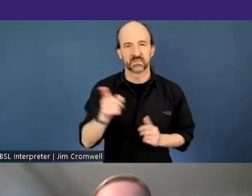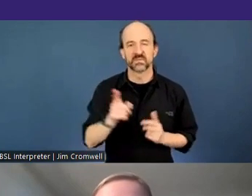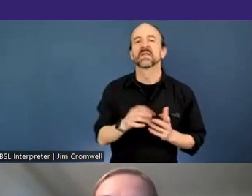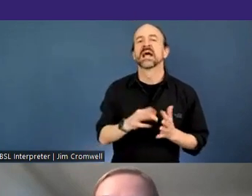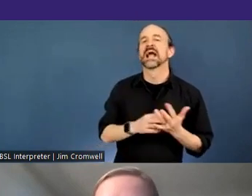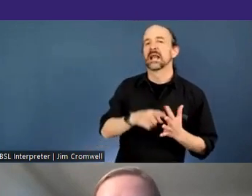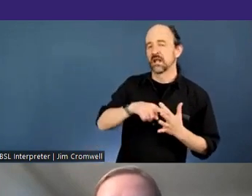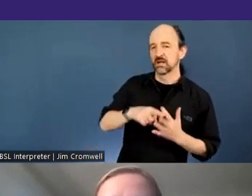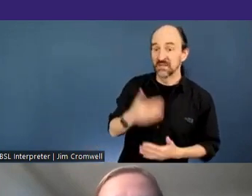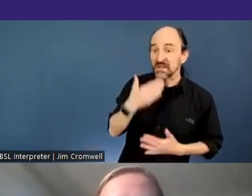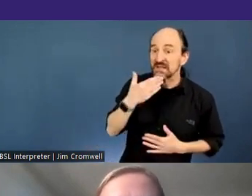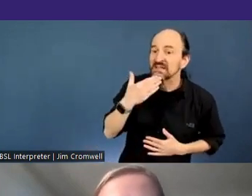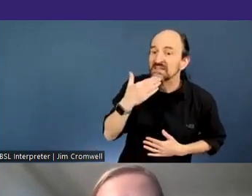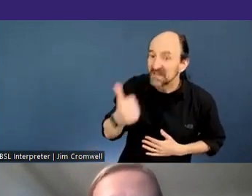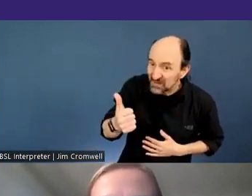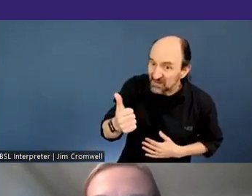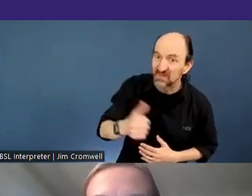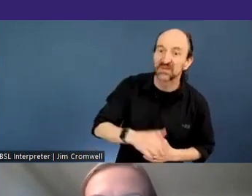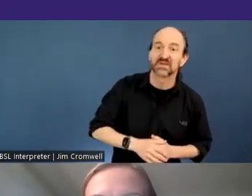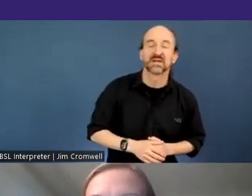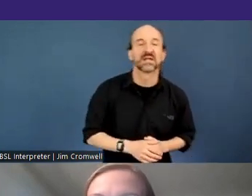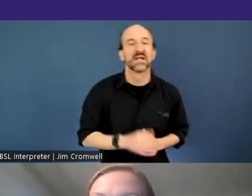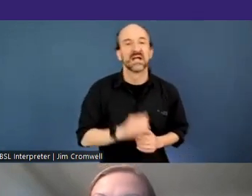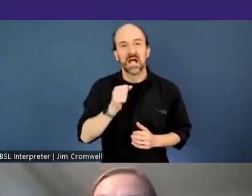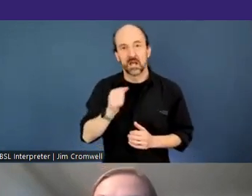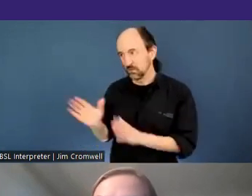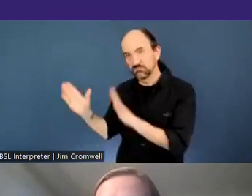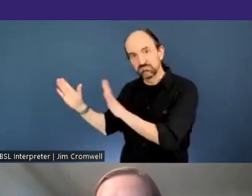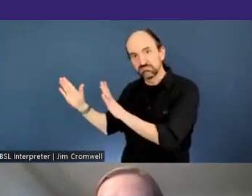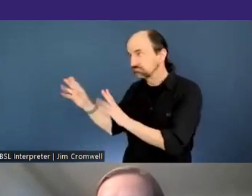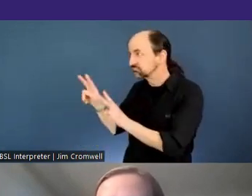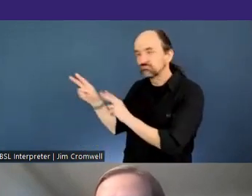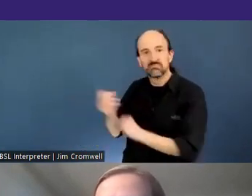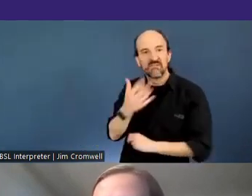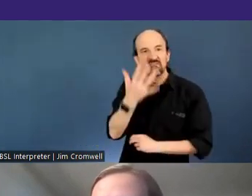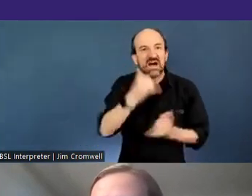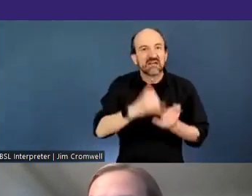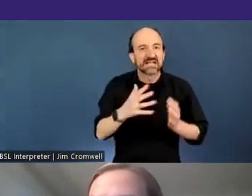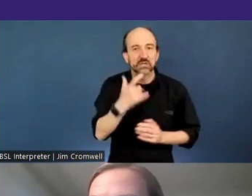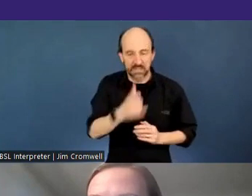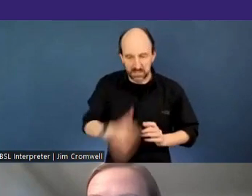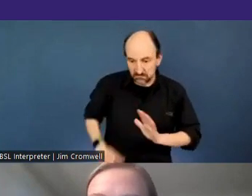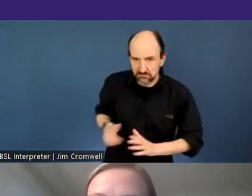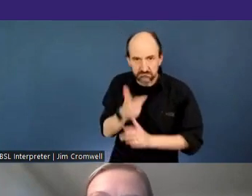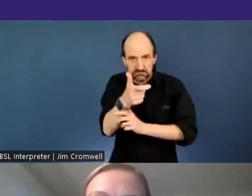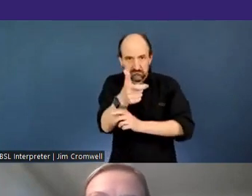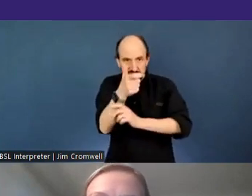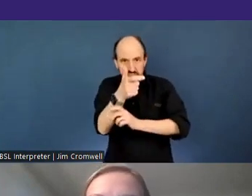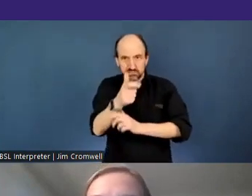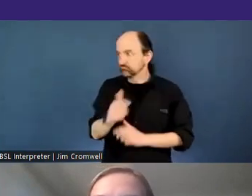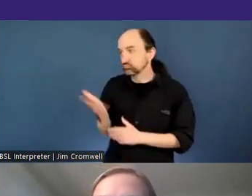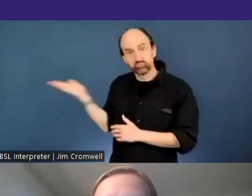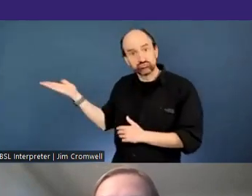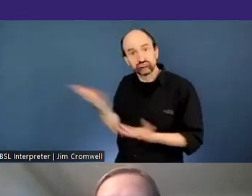Yes so I'm going to leave more seconds if you want to get those QR codes going on your phones and